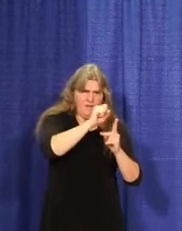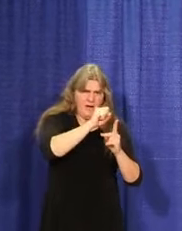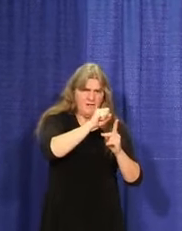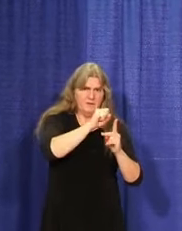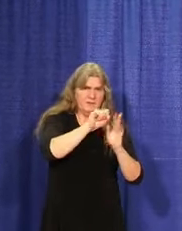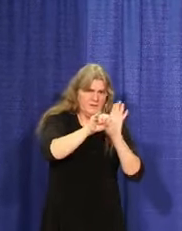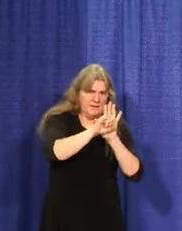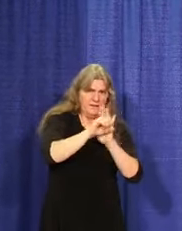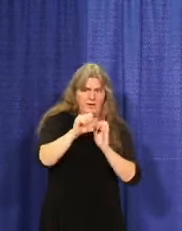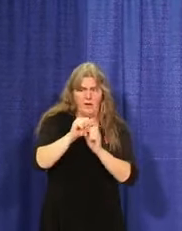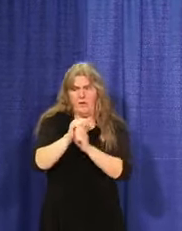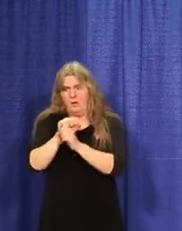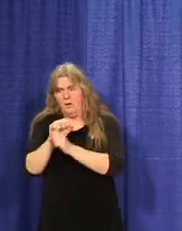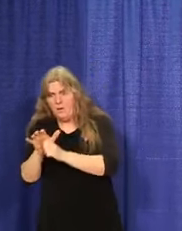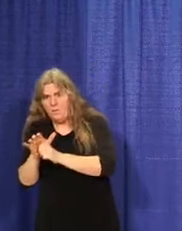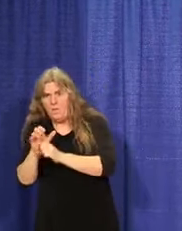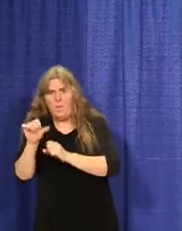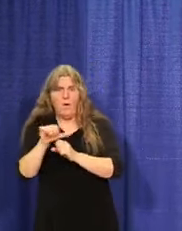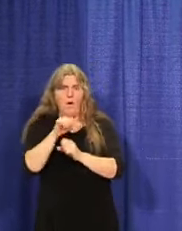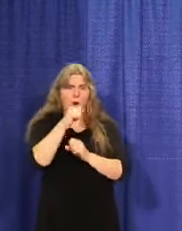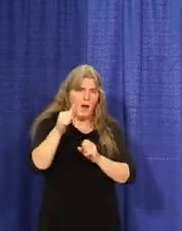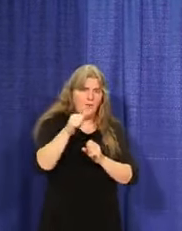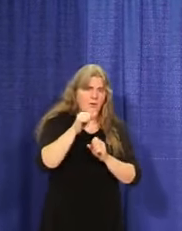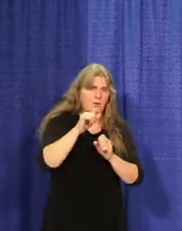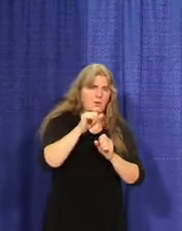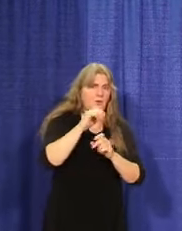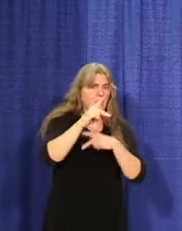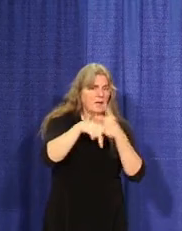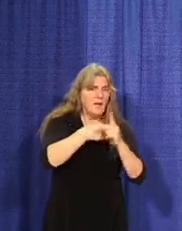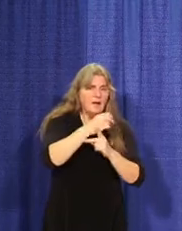the negative result was a bit puzzling because it showed